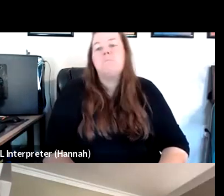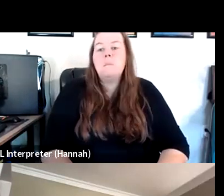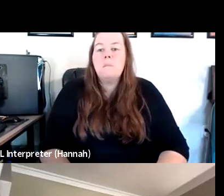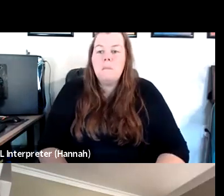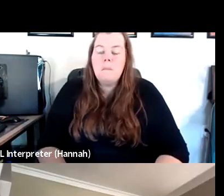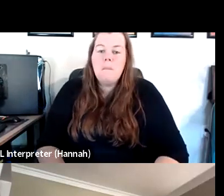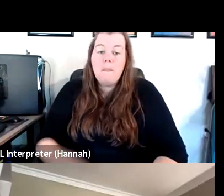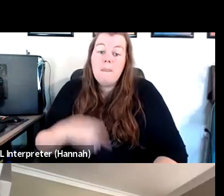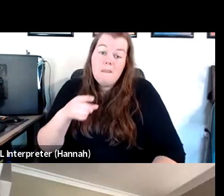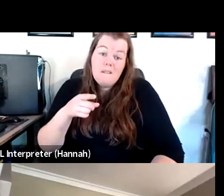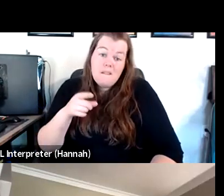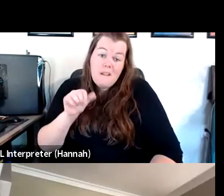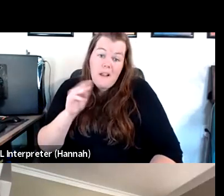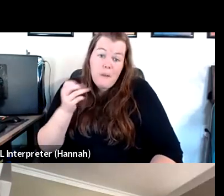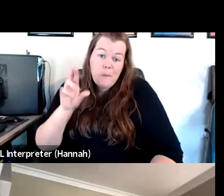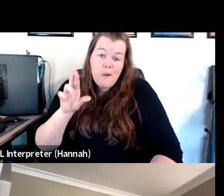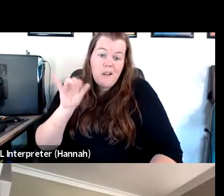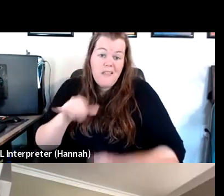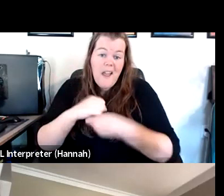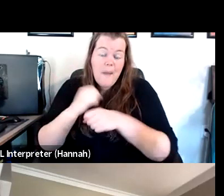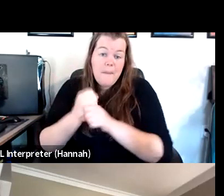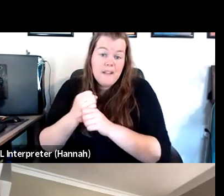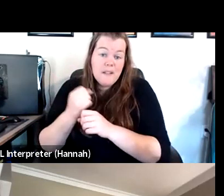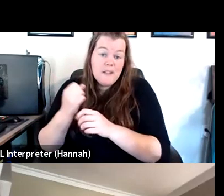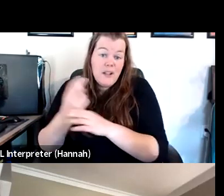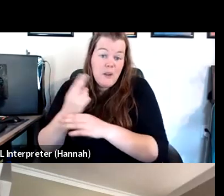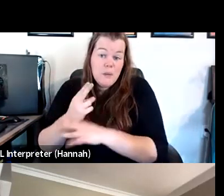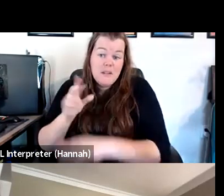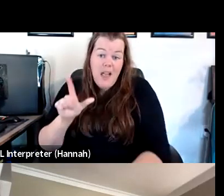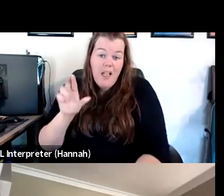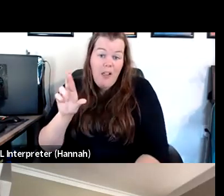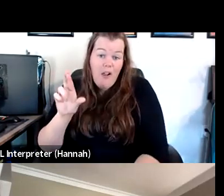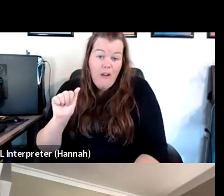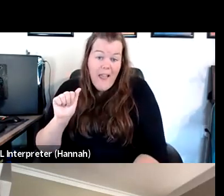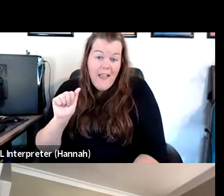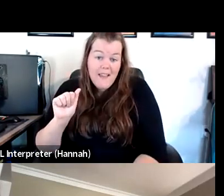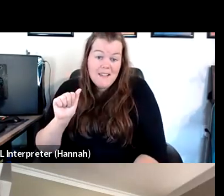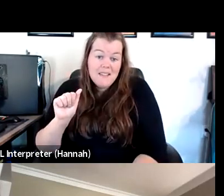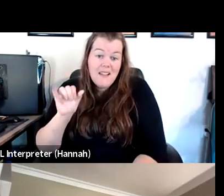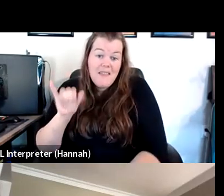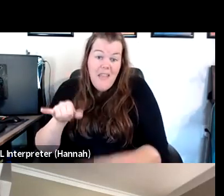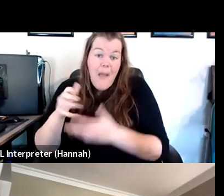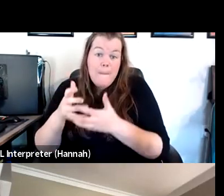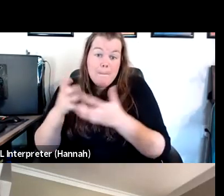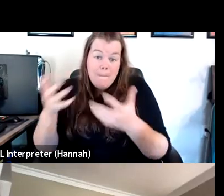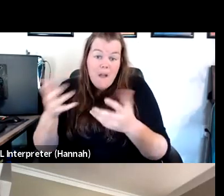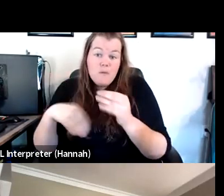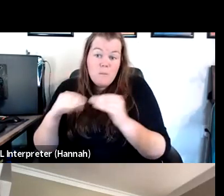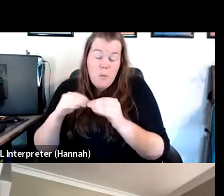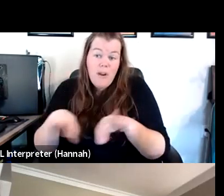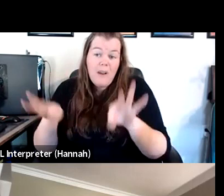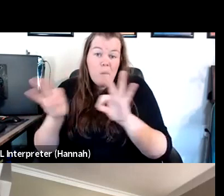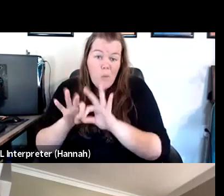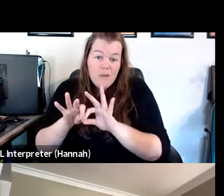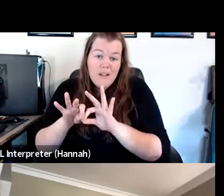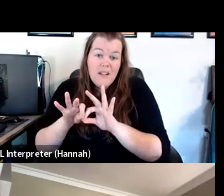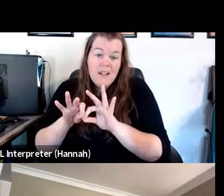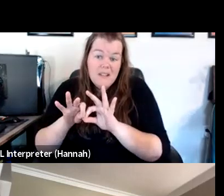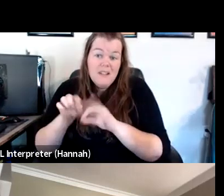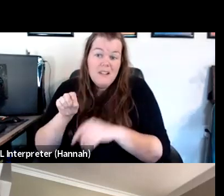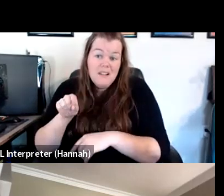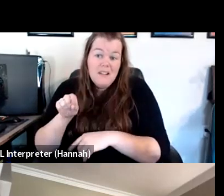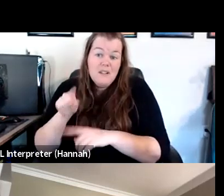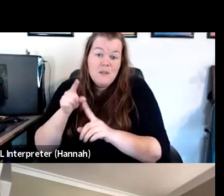which makes the use of LRAs right that much more important to head off someone from just